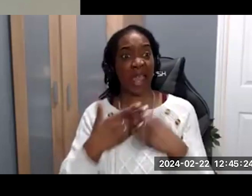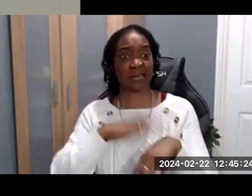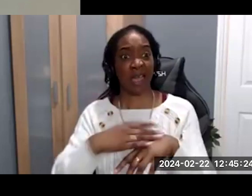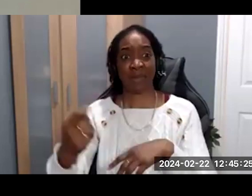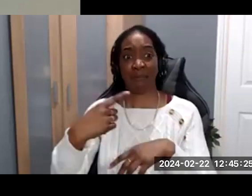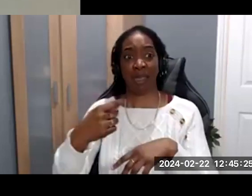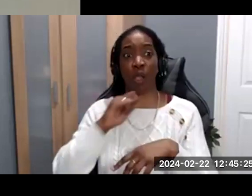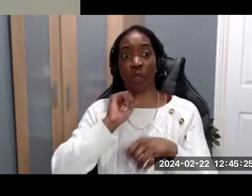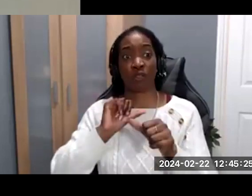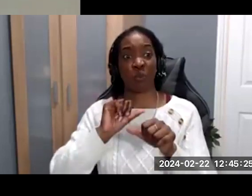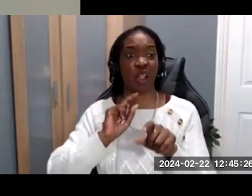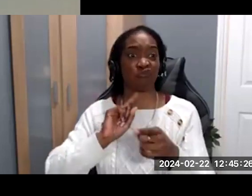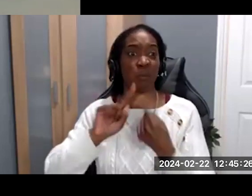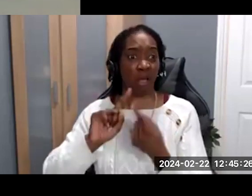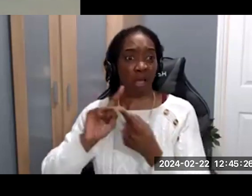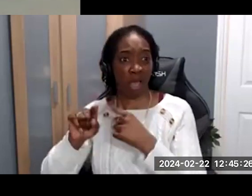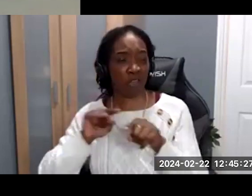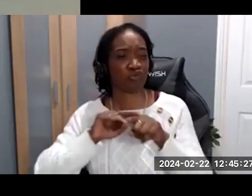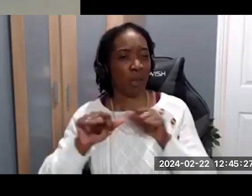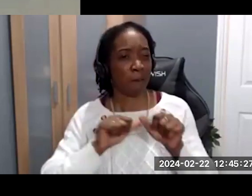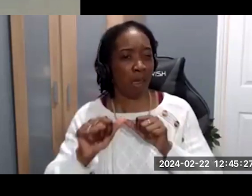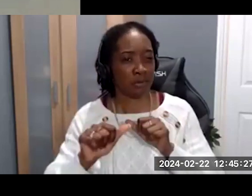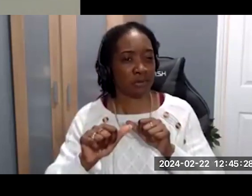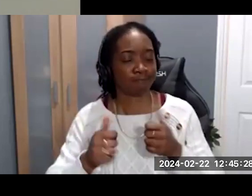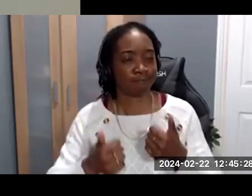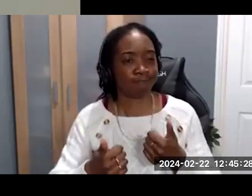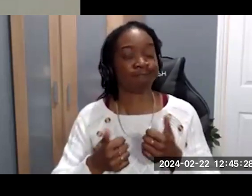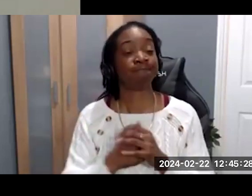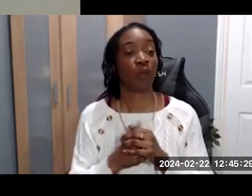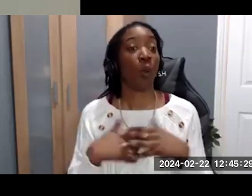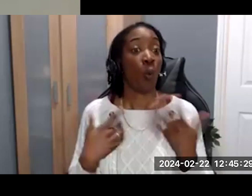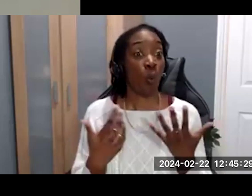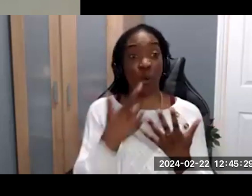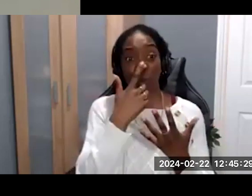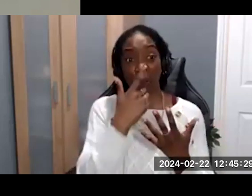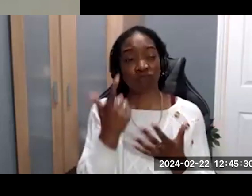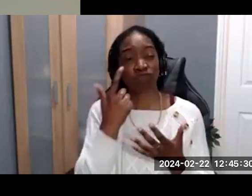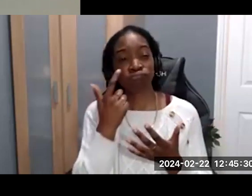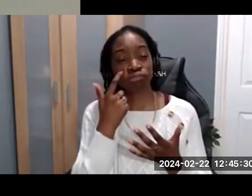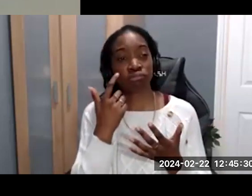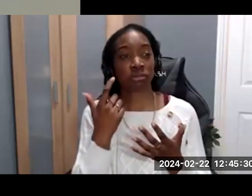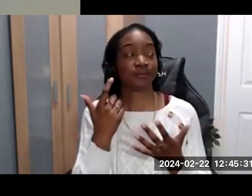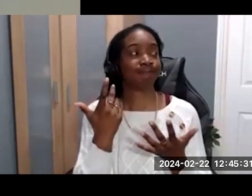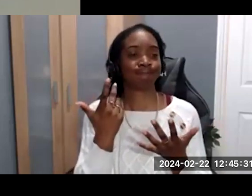as they arise um and similarly you can find a lot of information about last year's Open